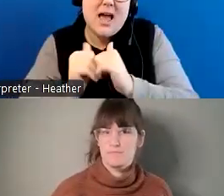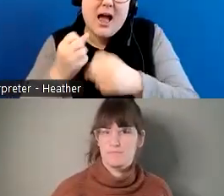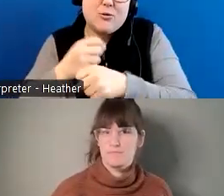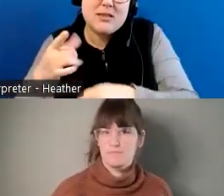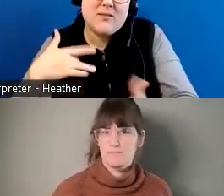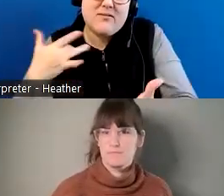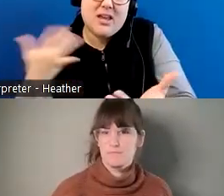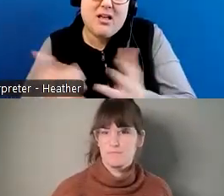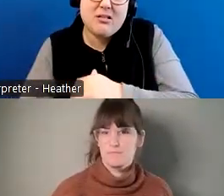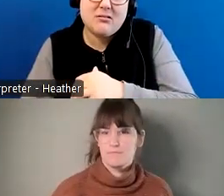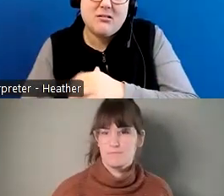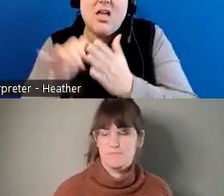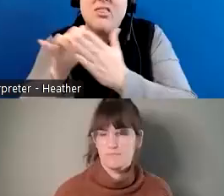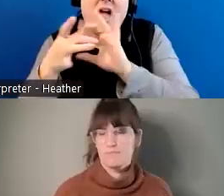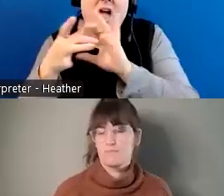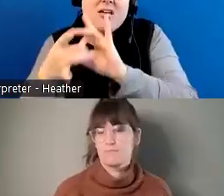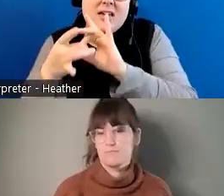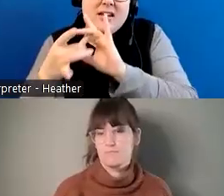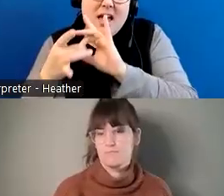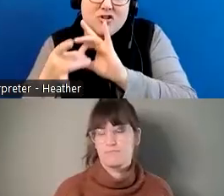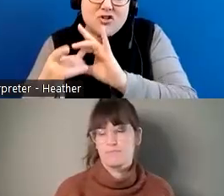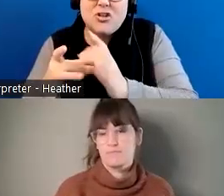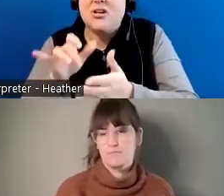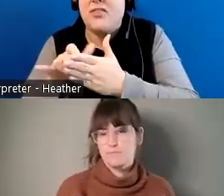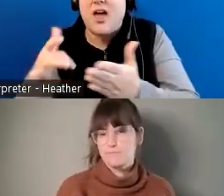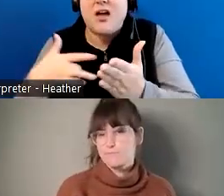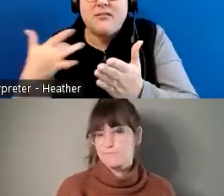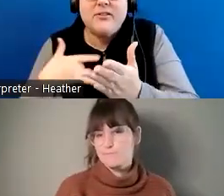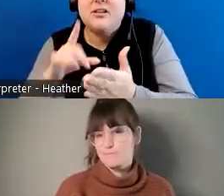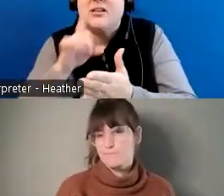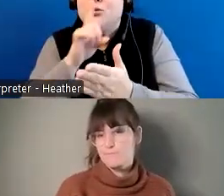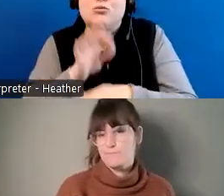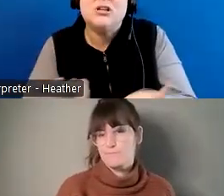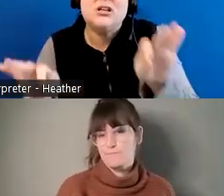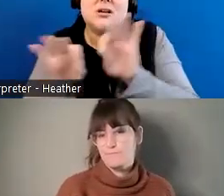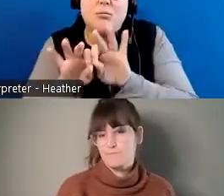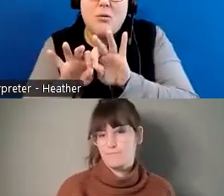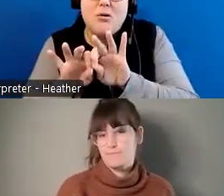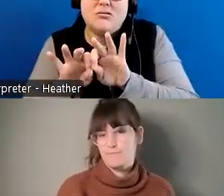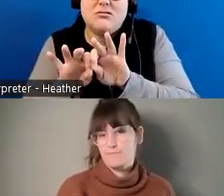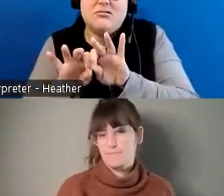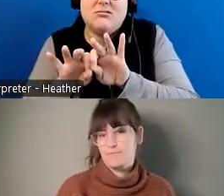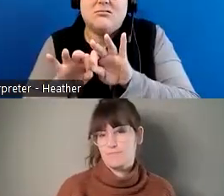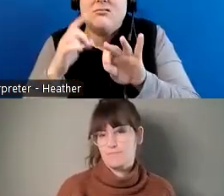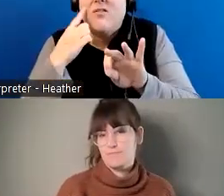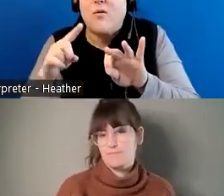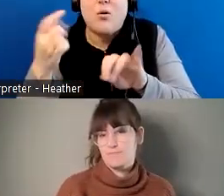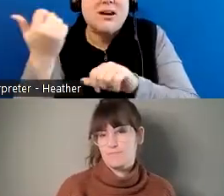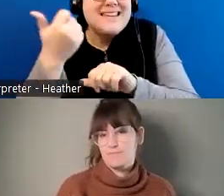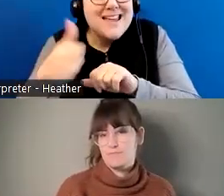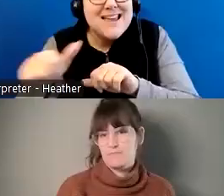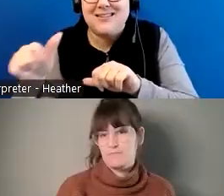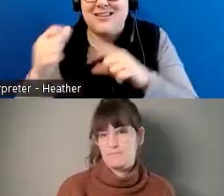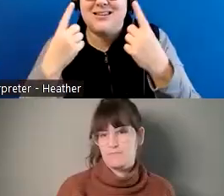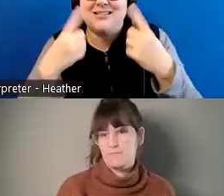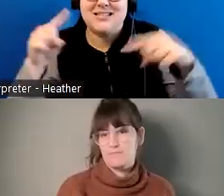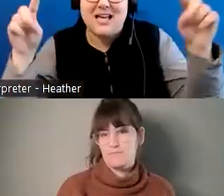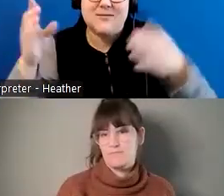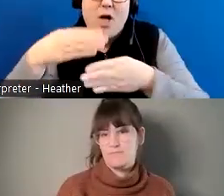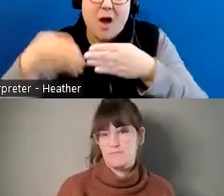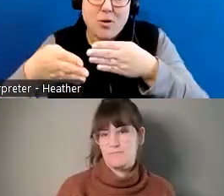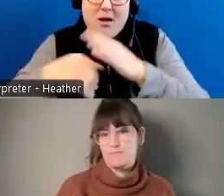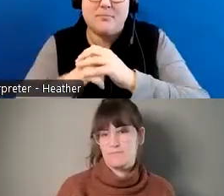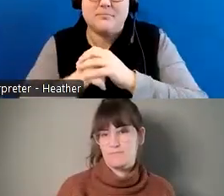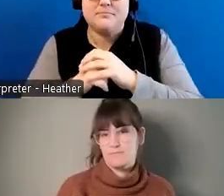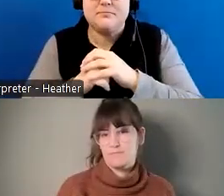the connection, the feeling is critical to the to I would suggest any successful outcome. The